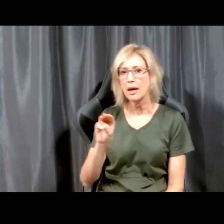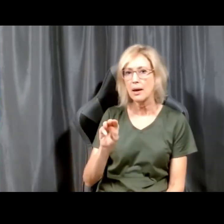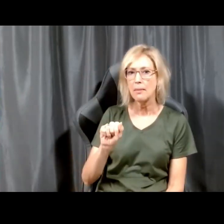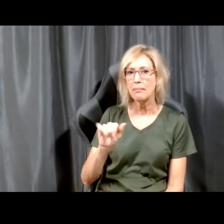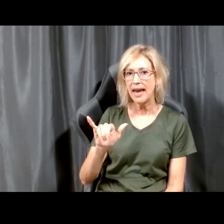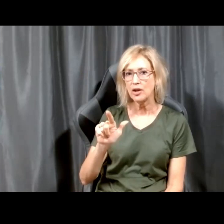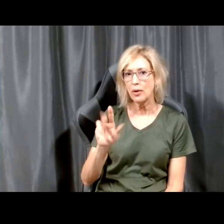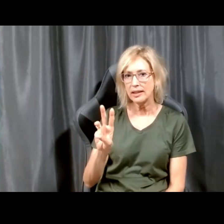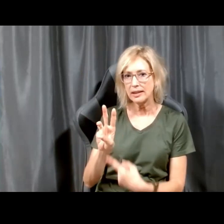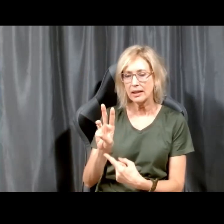will be talking about?